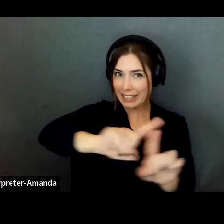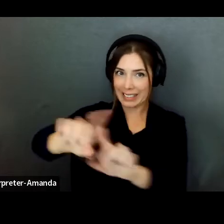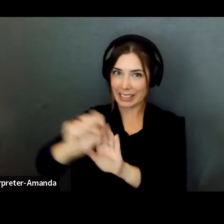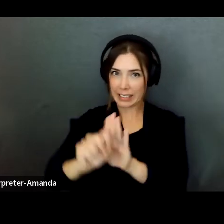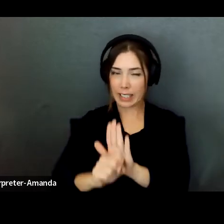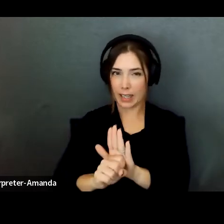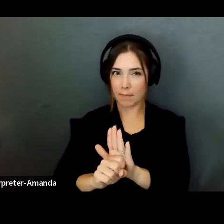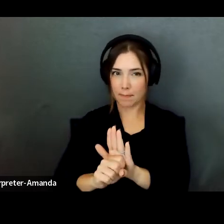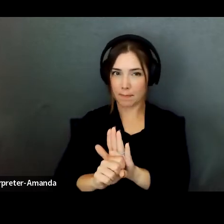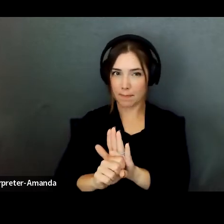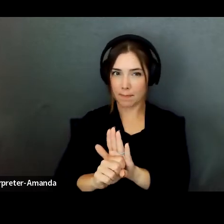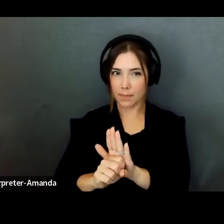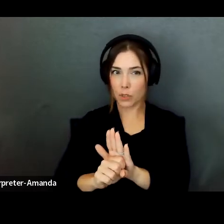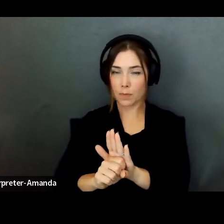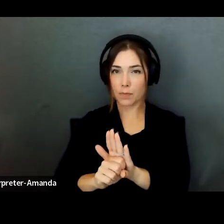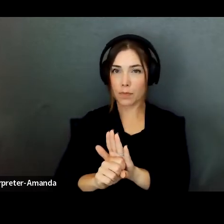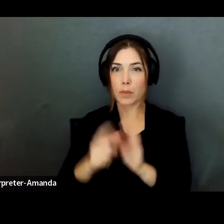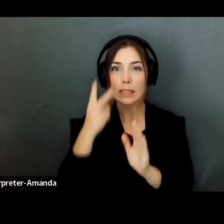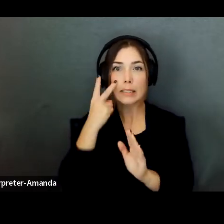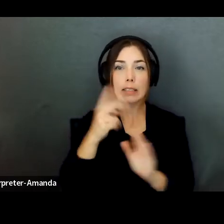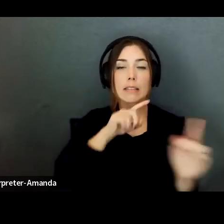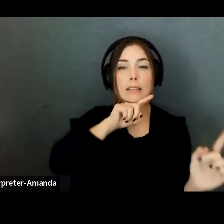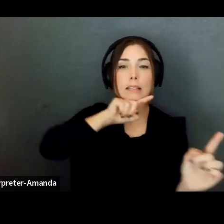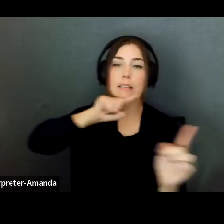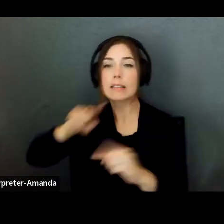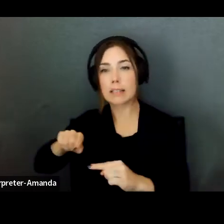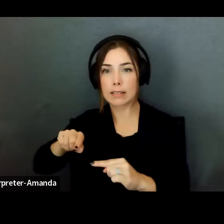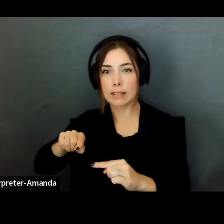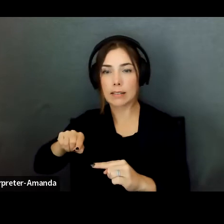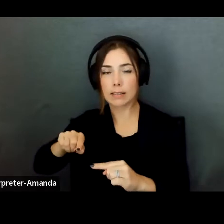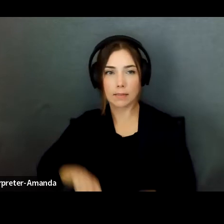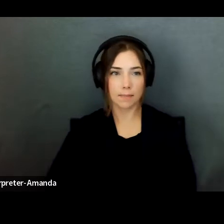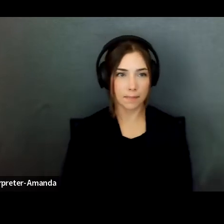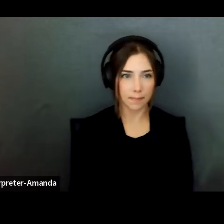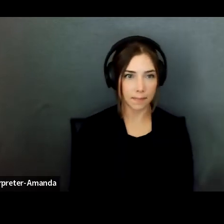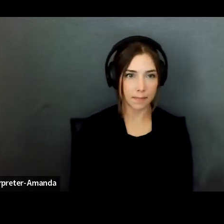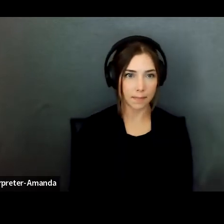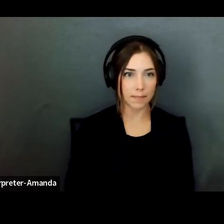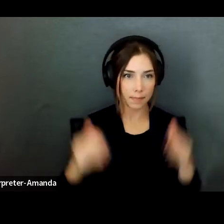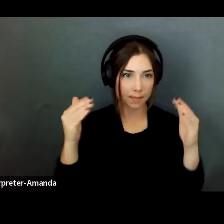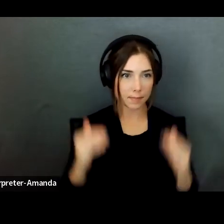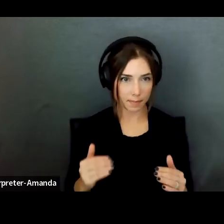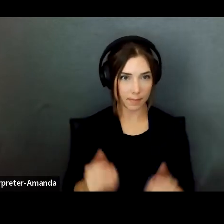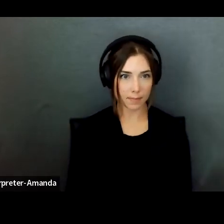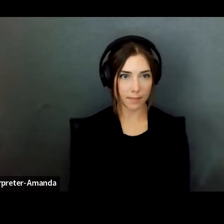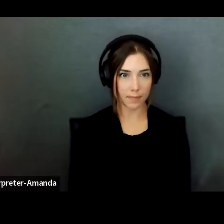So not a one way, it should be closely watched. Next slide, please. All right.